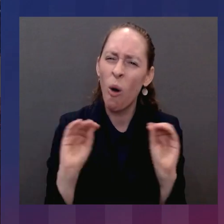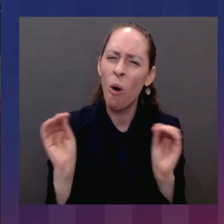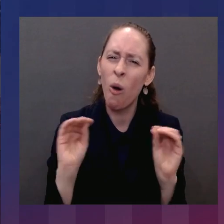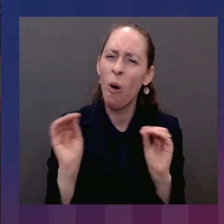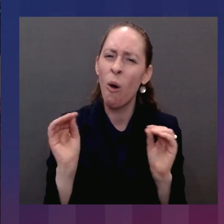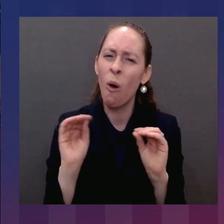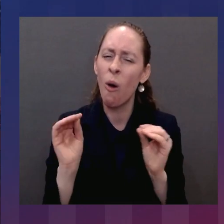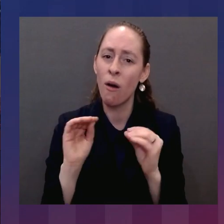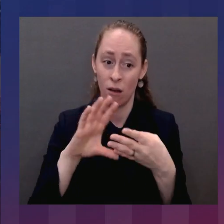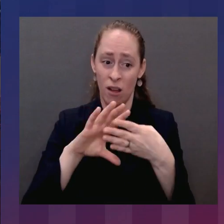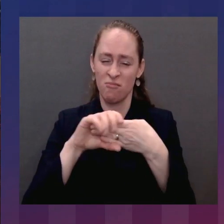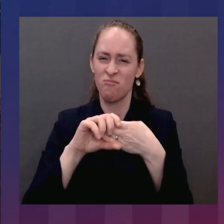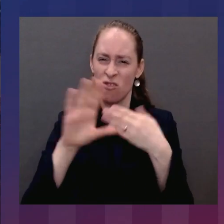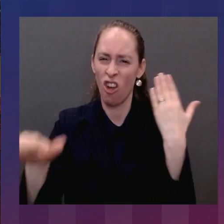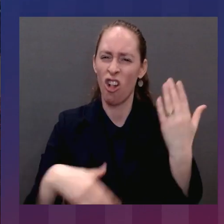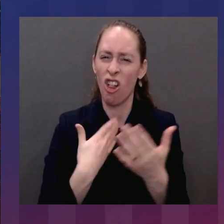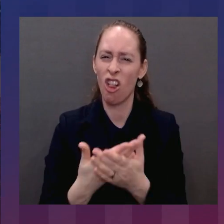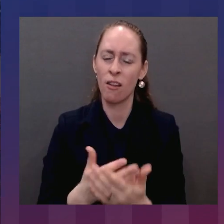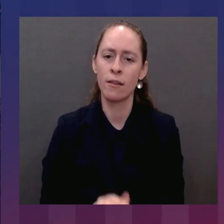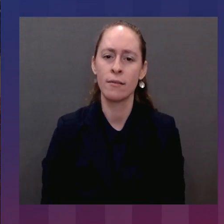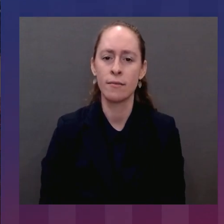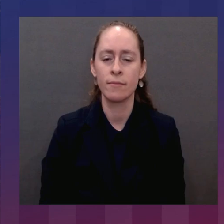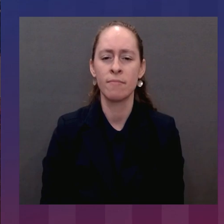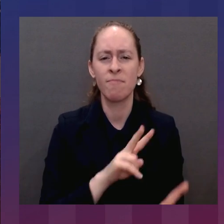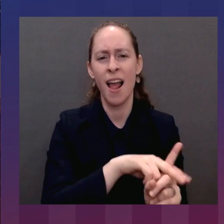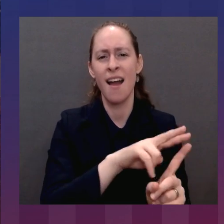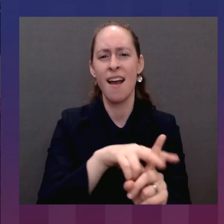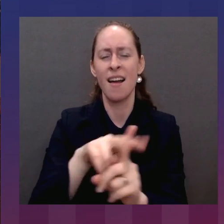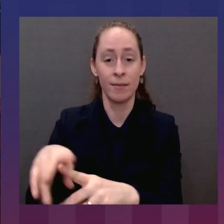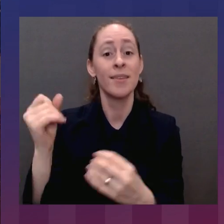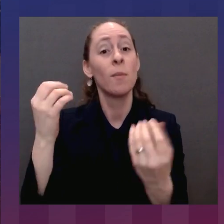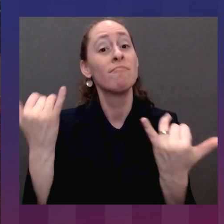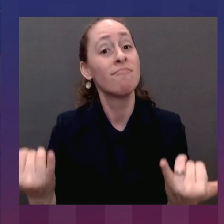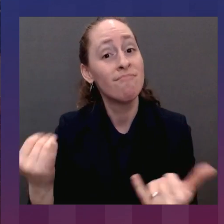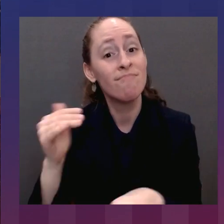we have gathered in this sacred space -- the citadel of our democracy.